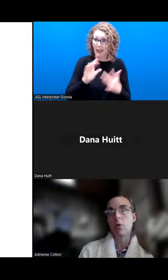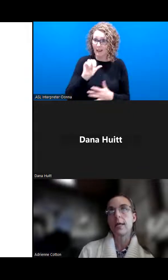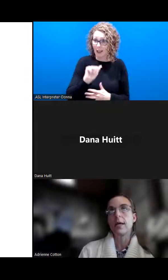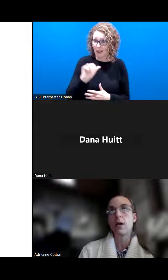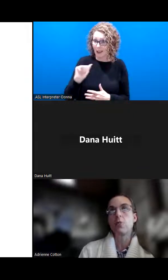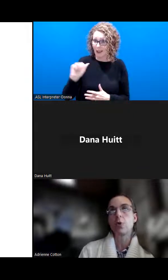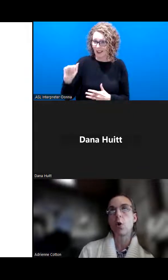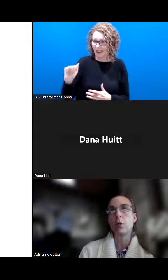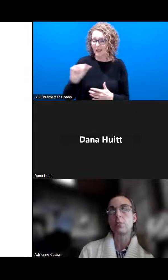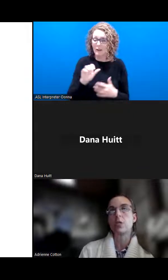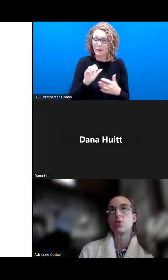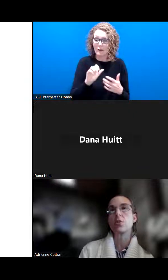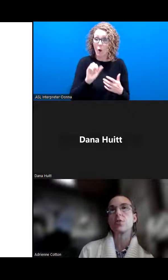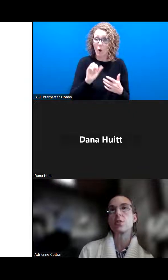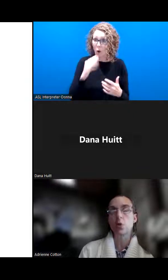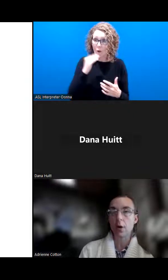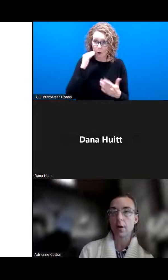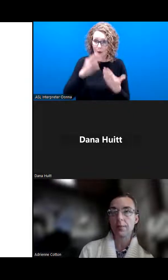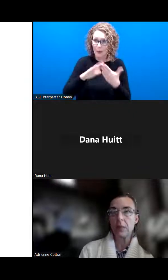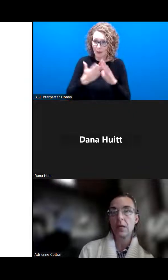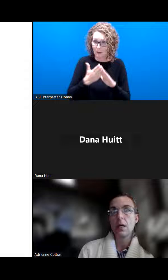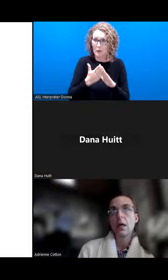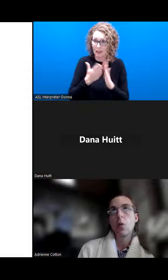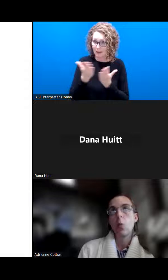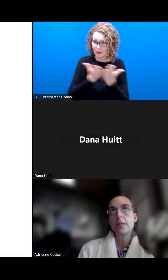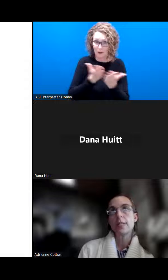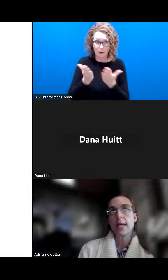life, it worked out perfectly. One month